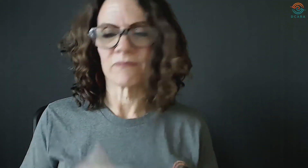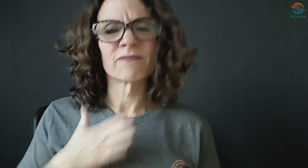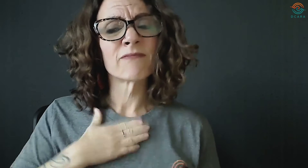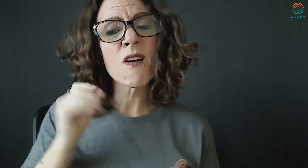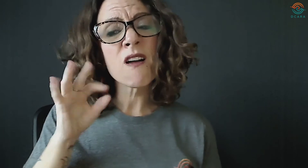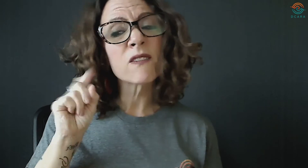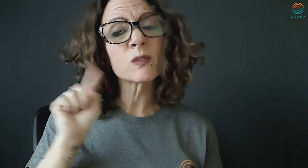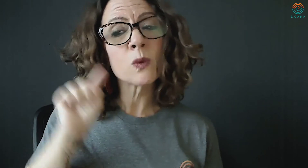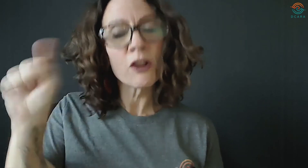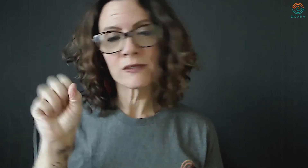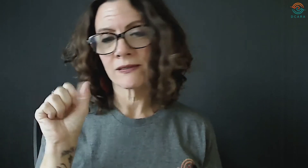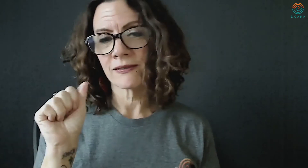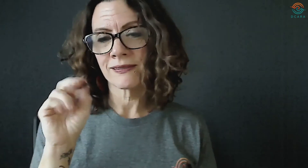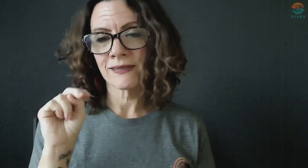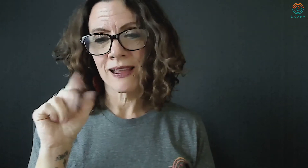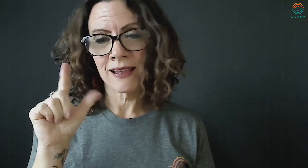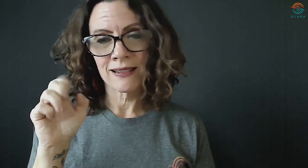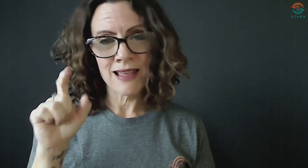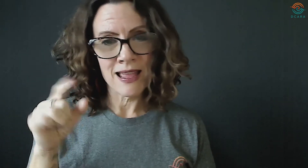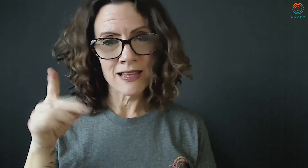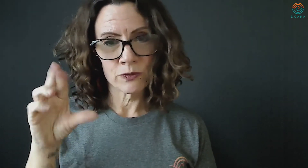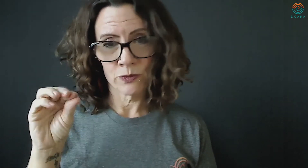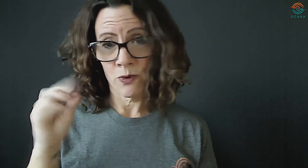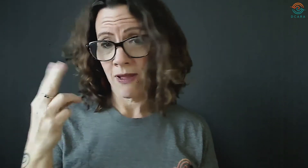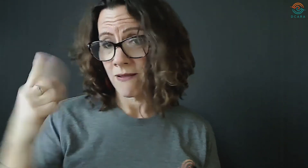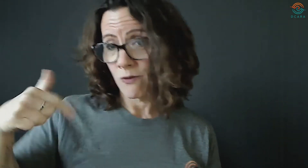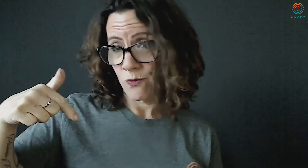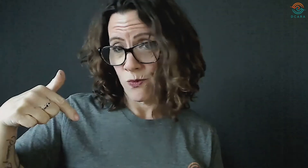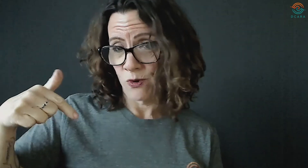My office is at the headquarters in San Leandro.